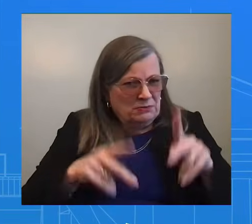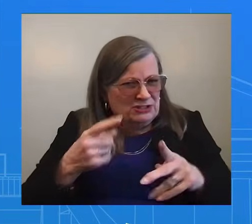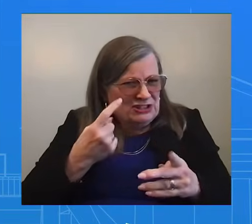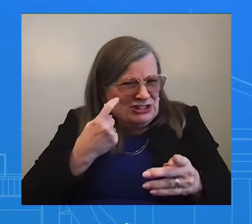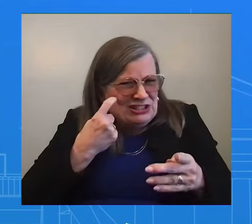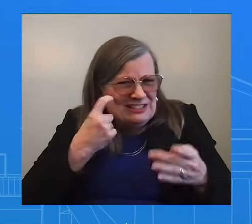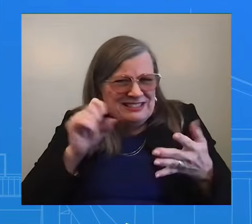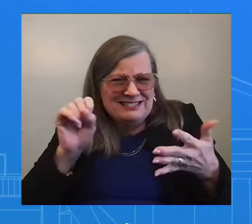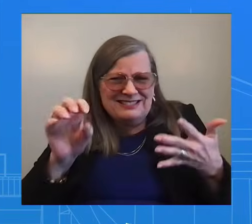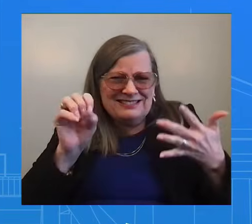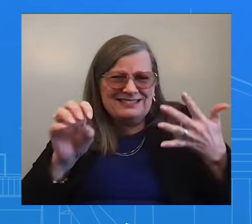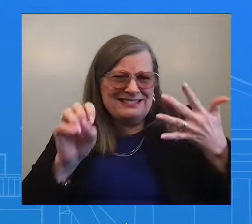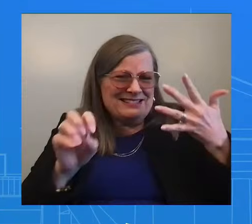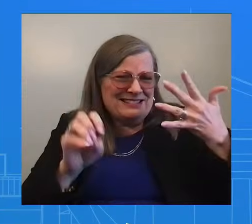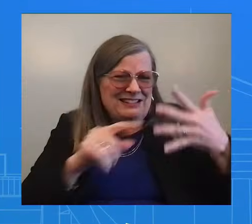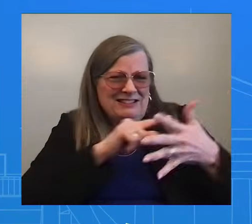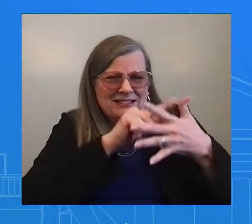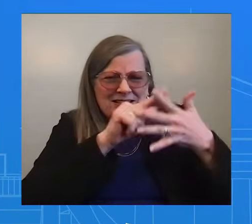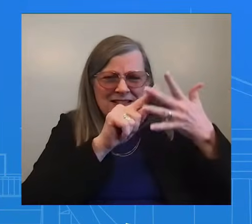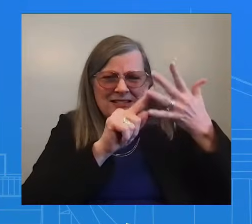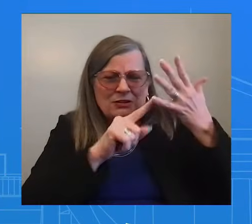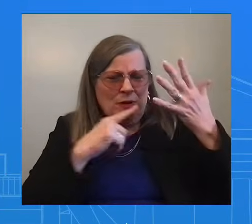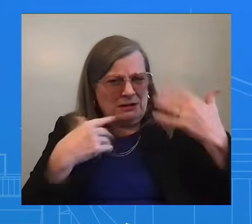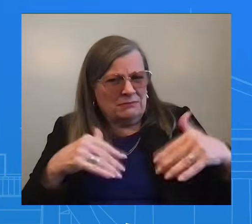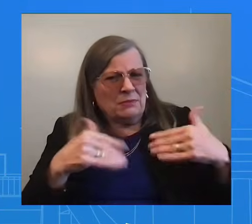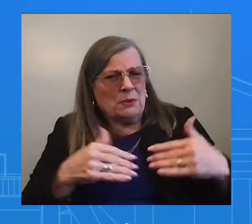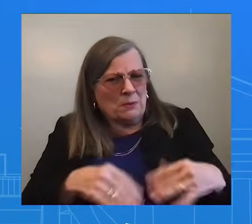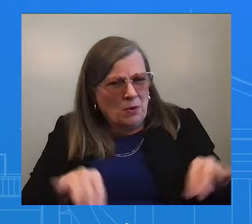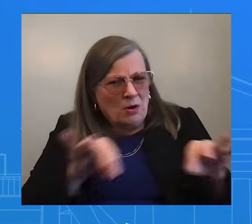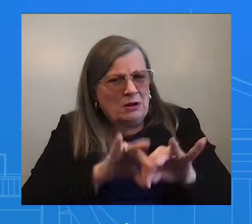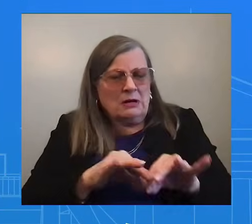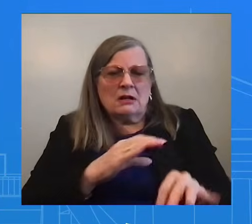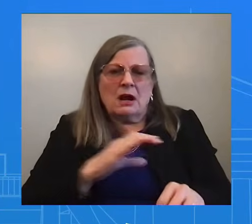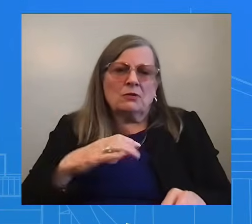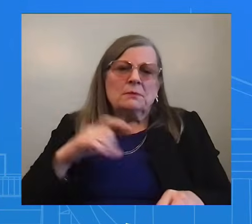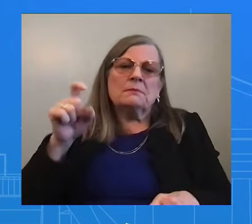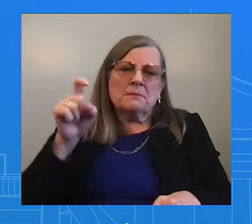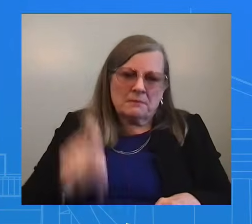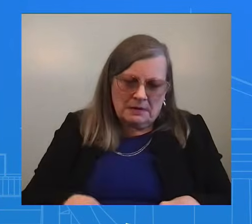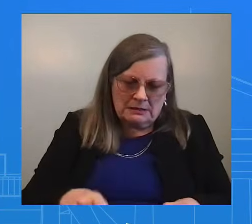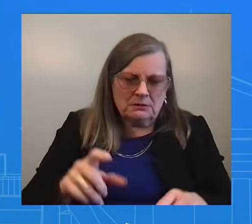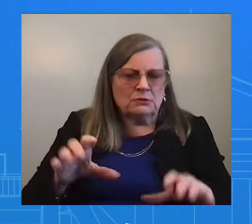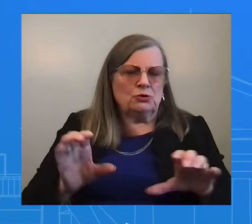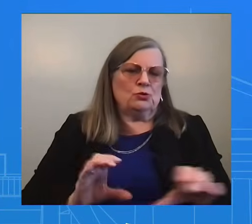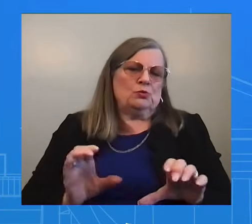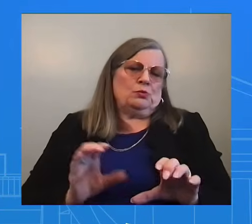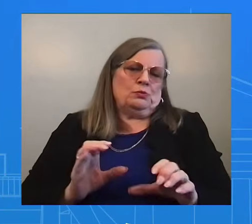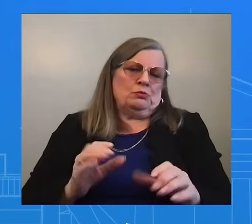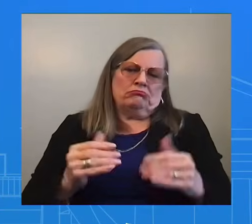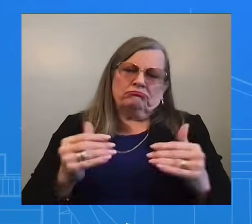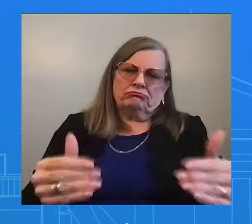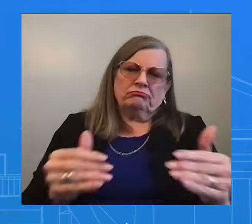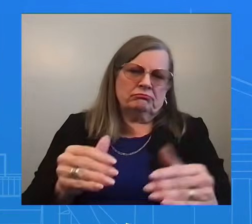They need to take action. I will leave it to congressional leadership on the calendar and procedure and how they're going to move forward.